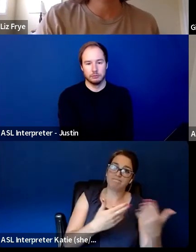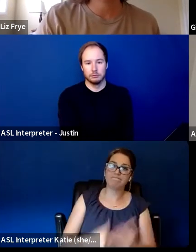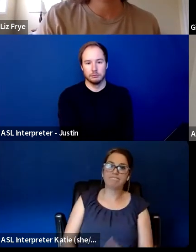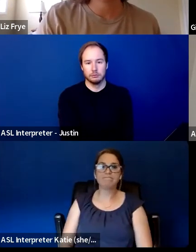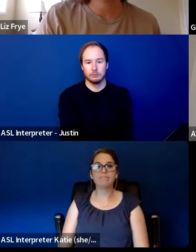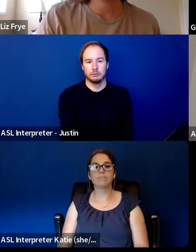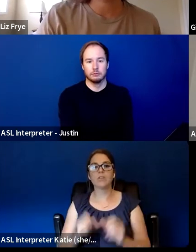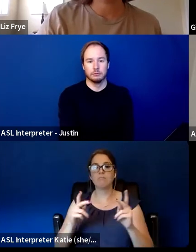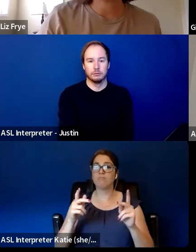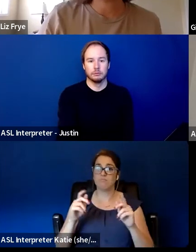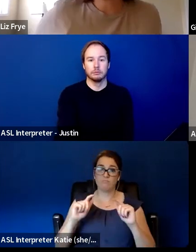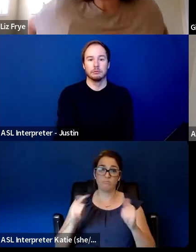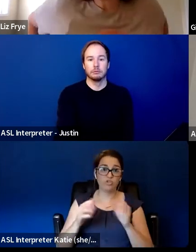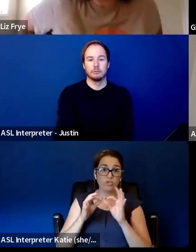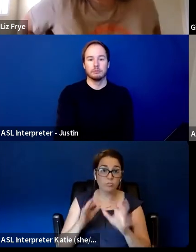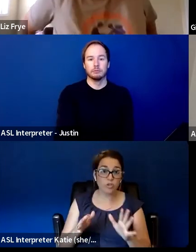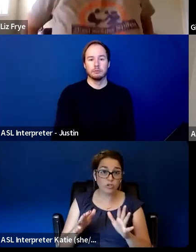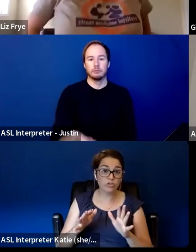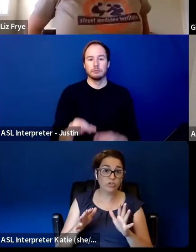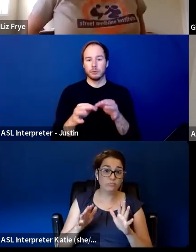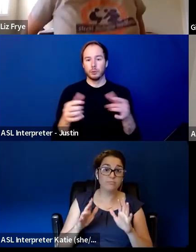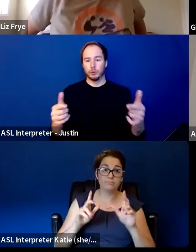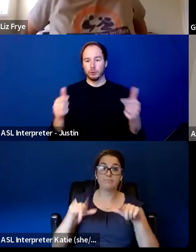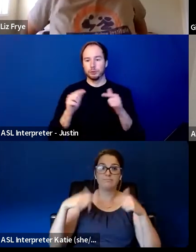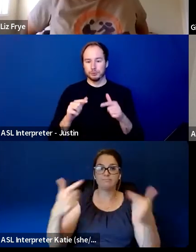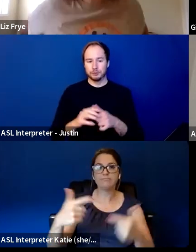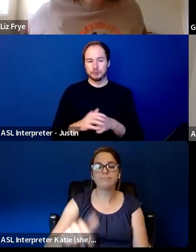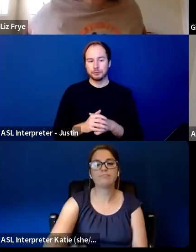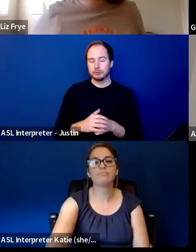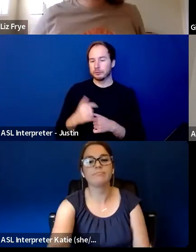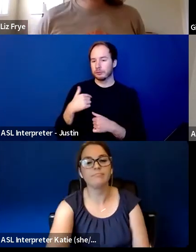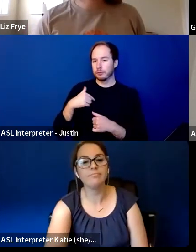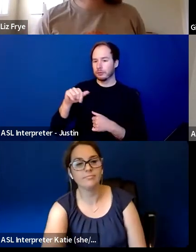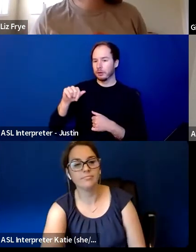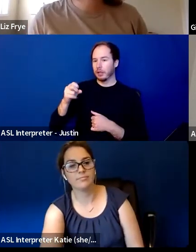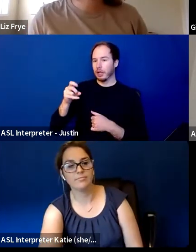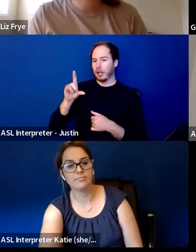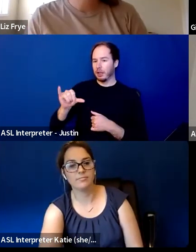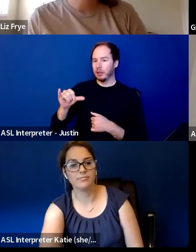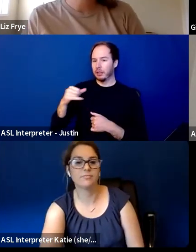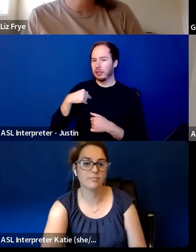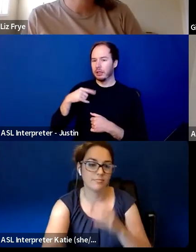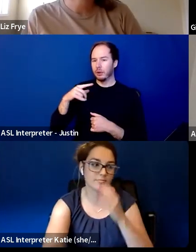I wanted to actually add something to that, 'cause Liz got me thinking.